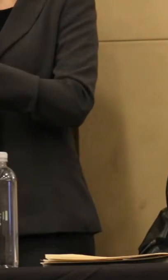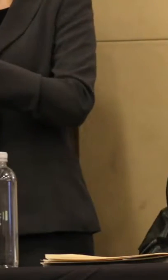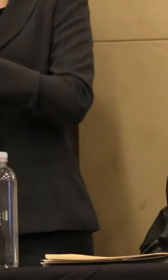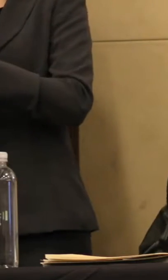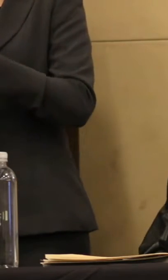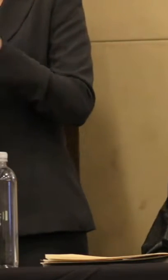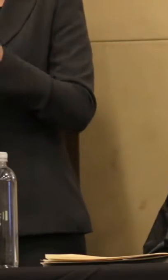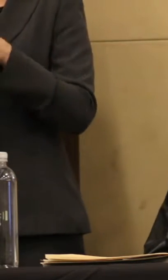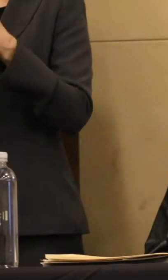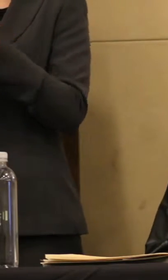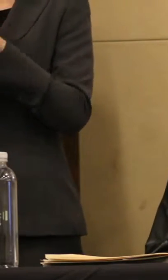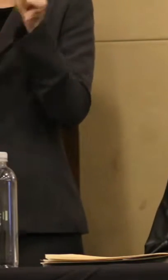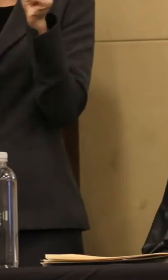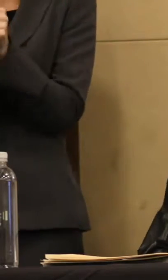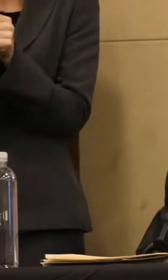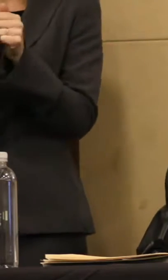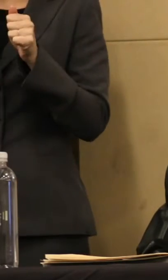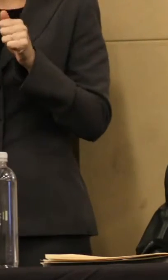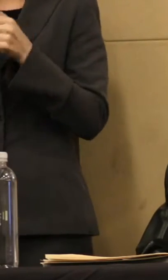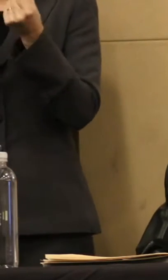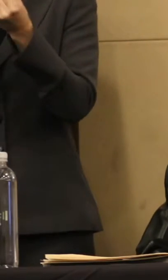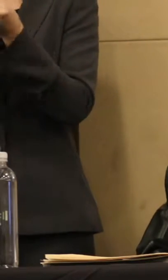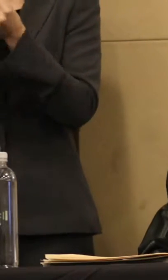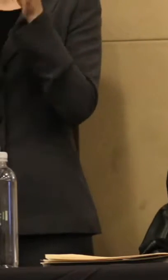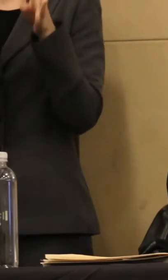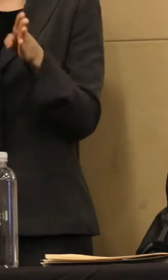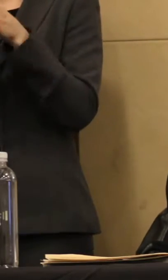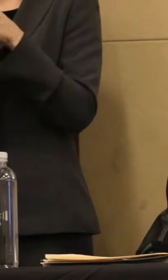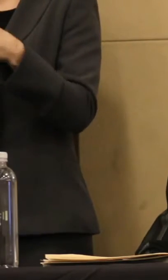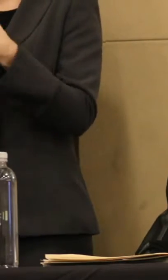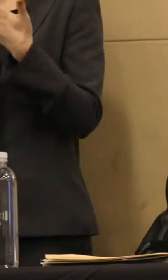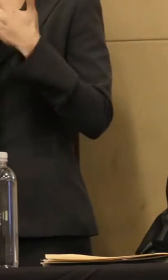community. I'm going to wrap up shortly.